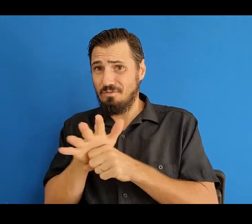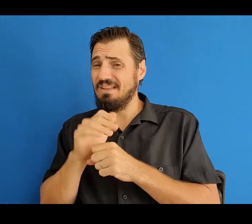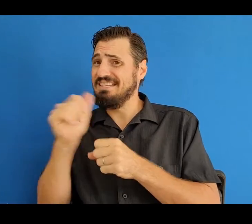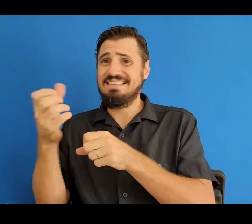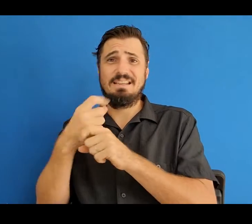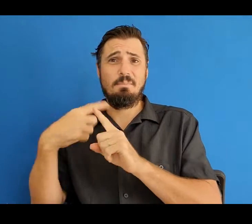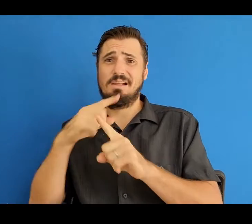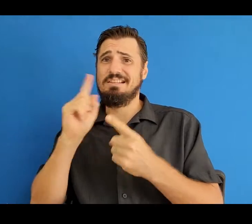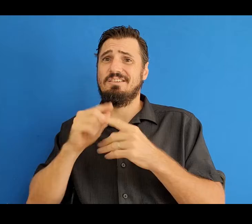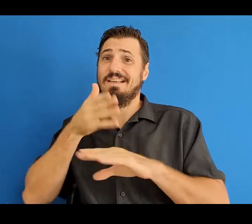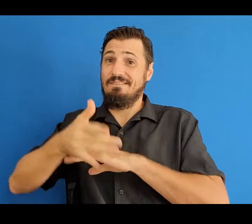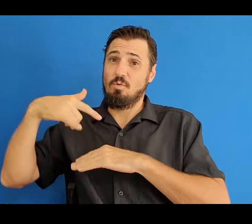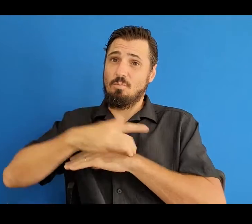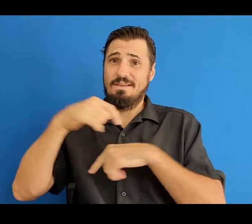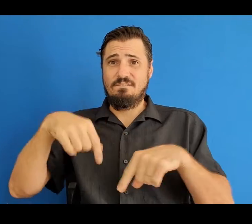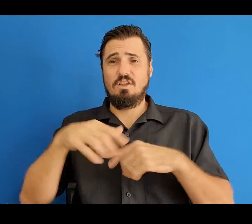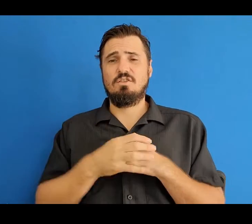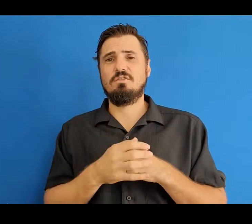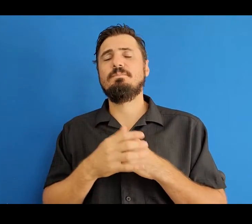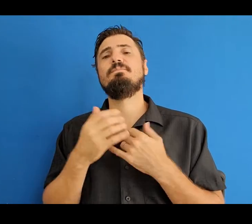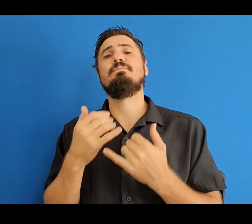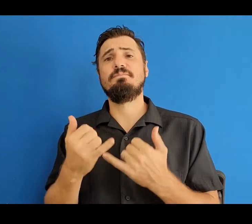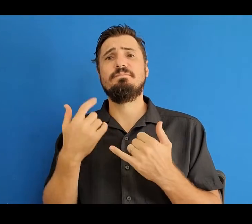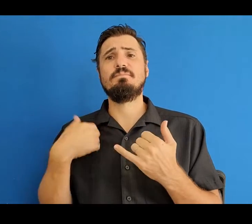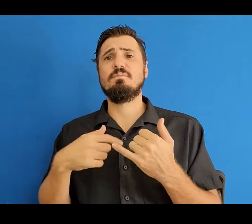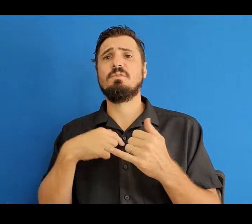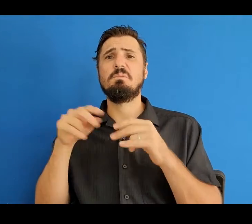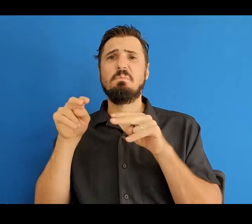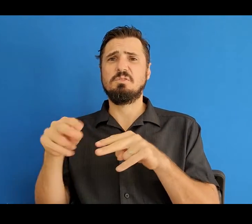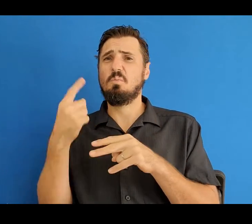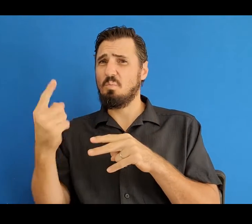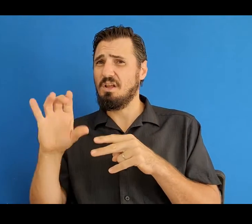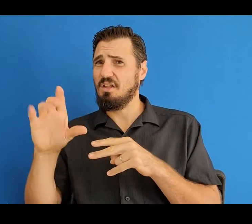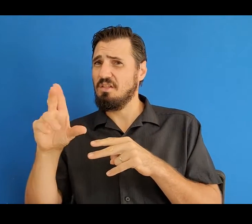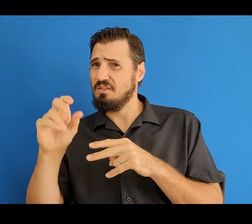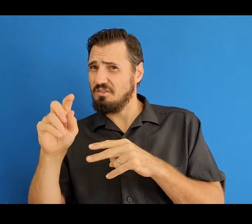We are currently monitoring 1 active cluster, which is a social gathering.